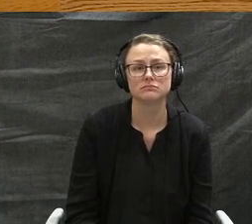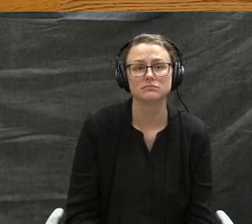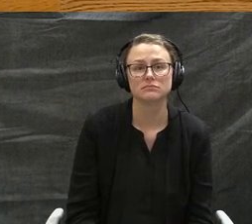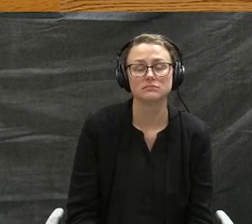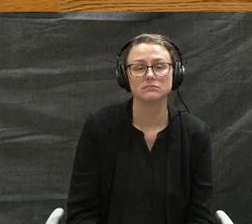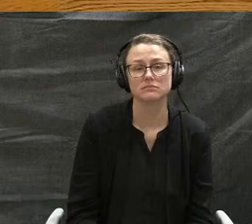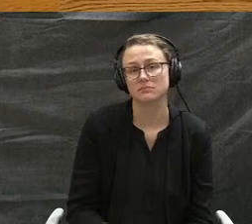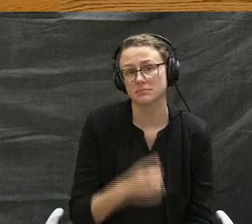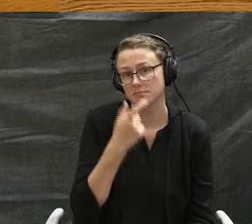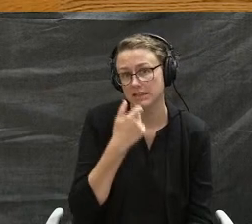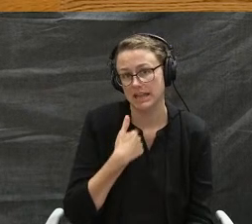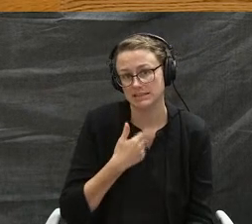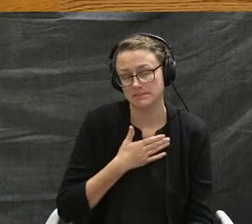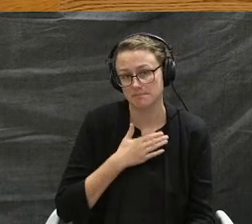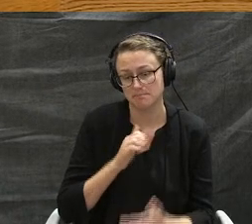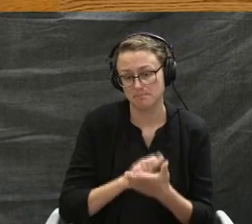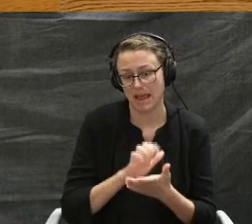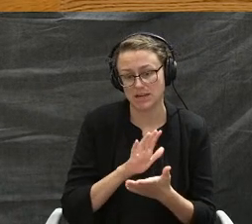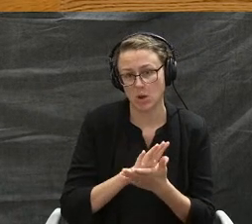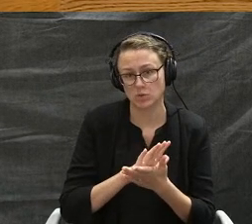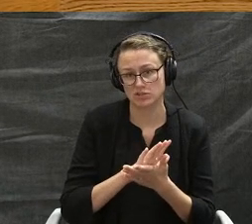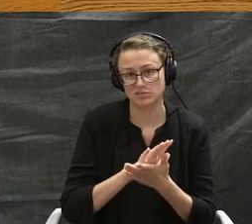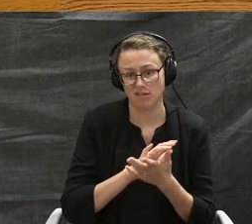here. Does anybody have anything else to add there?